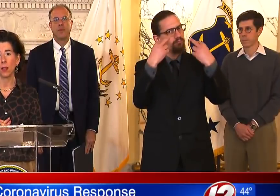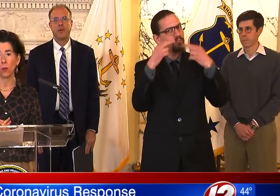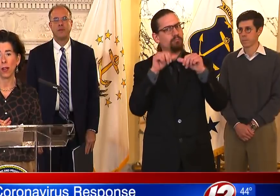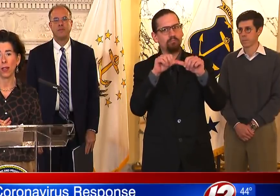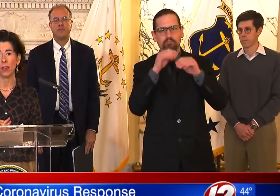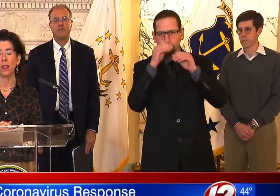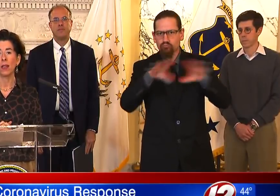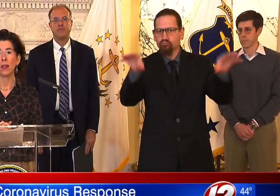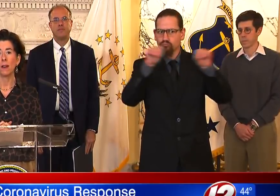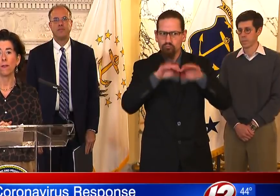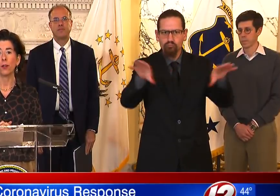I WILL ENCOURAGE EVERYBODY TO